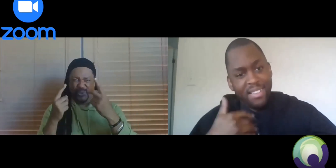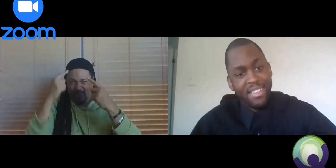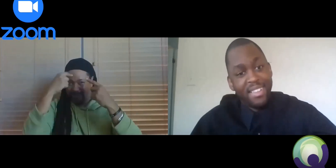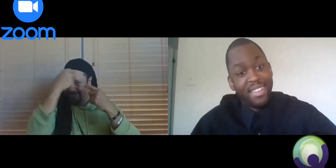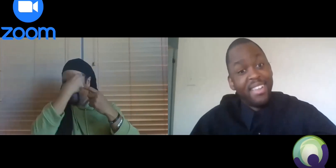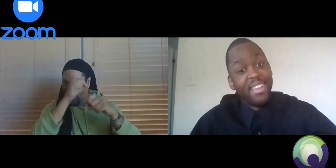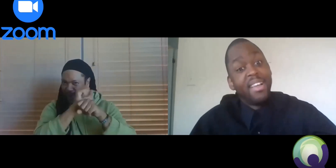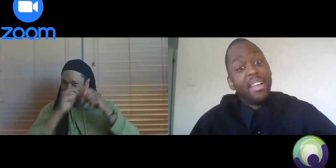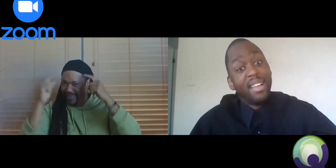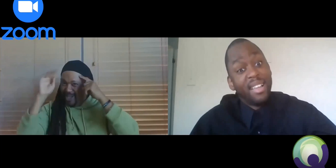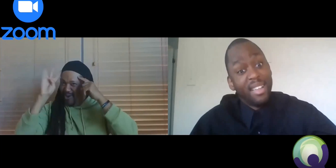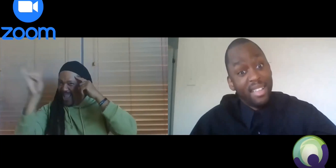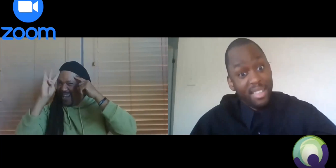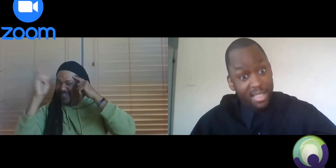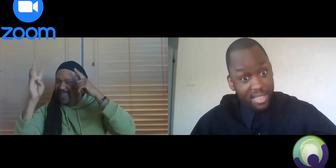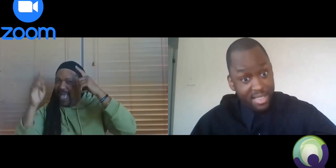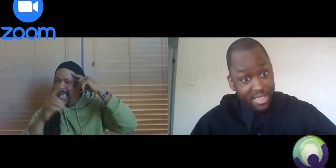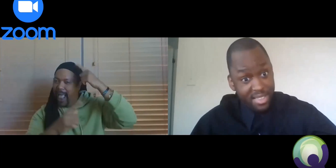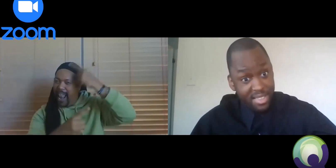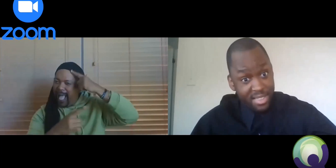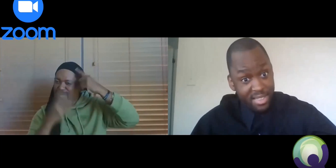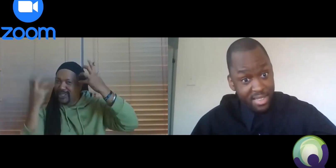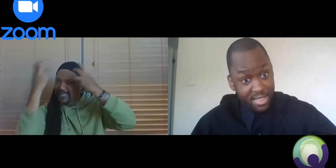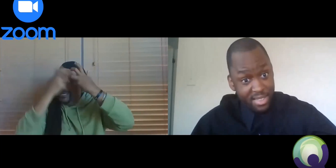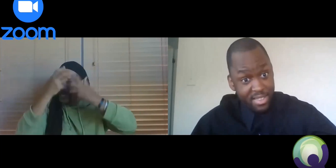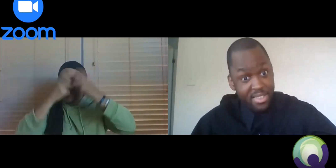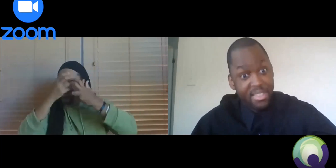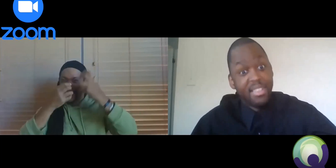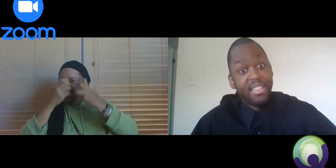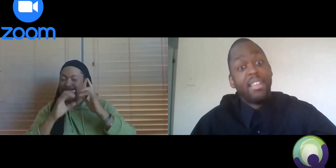I was doing both the arts and the engineering, which works both sides of the brain -